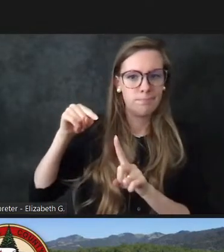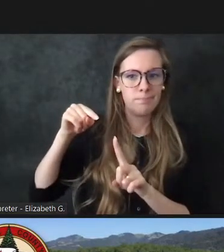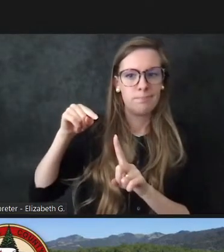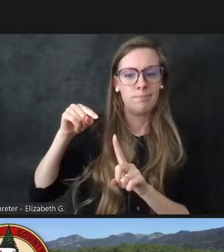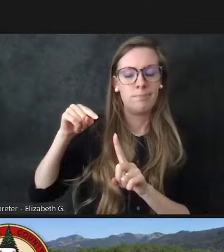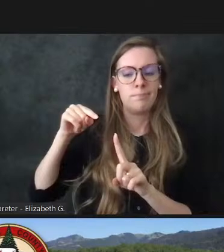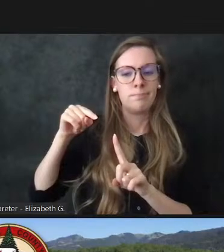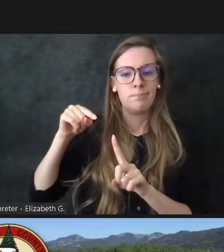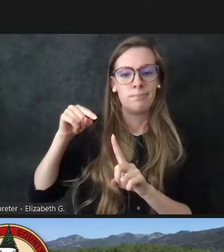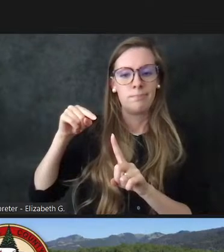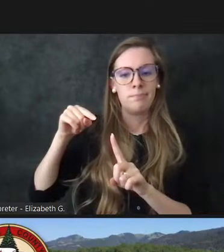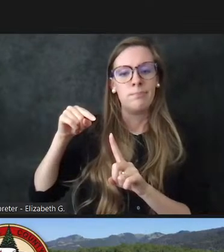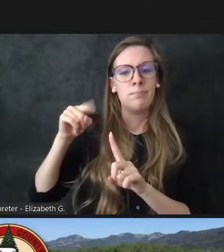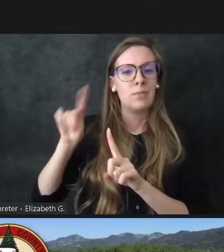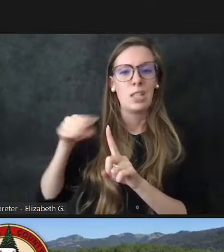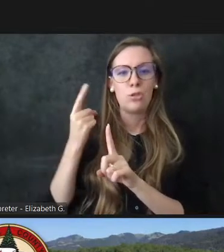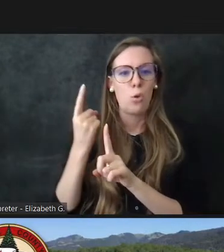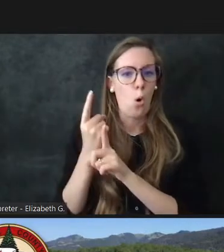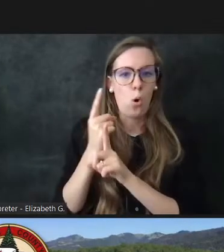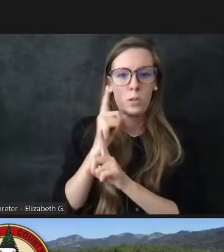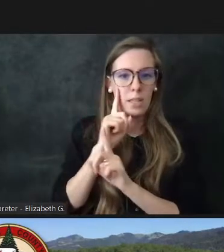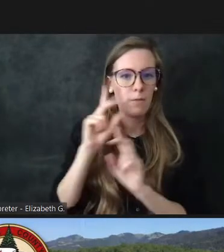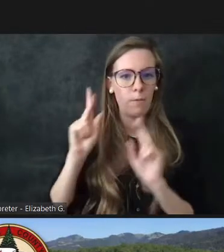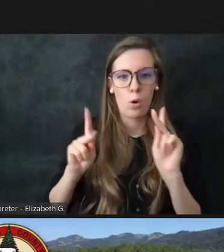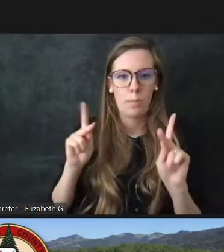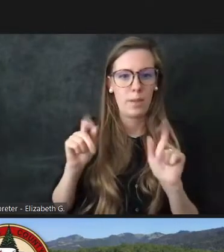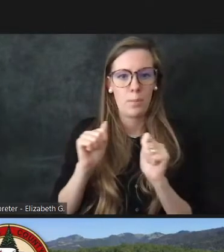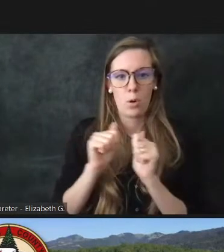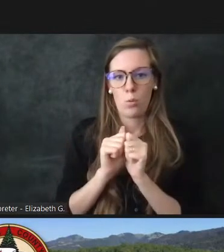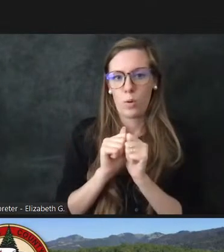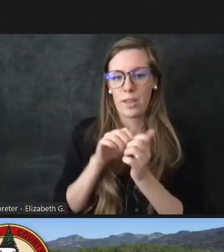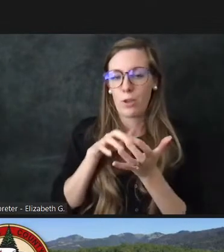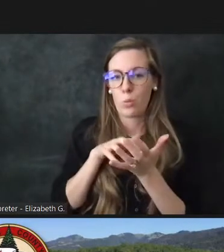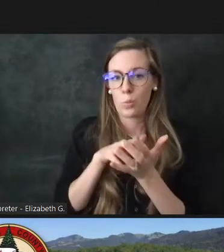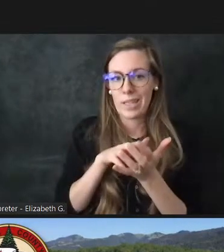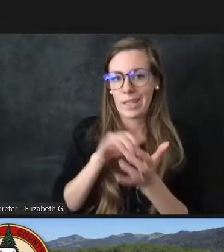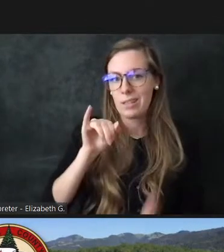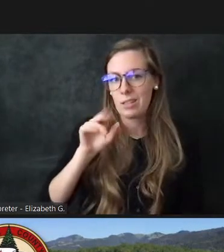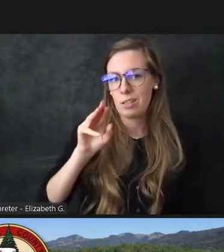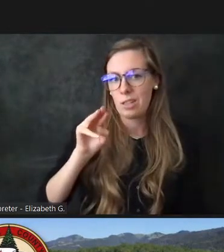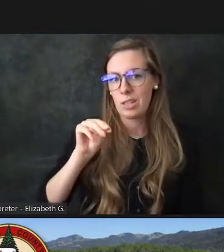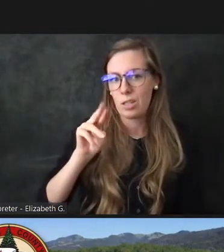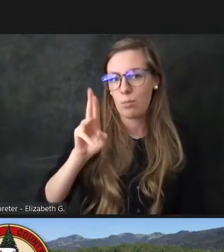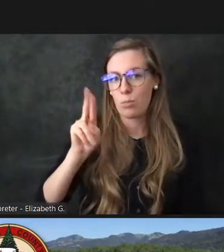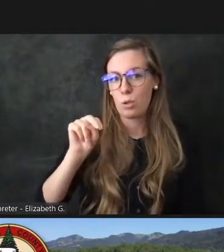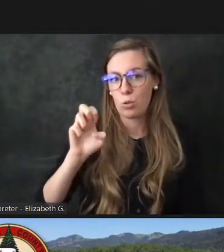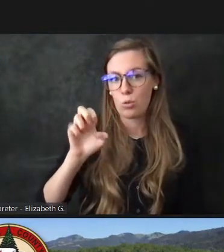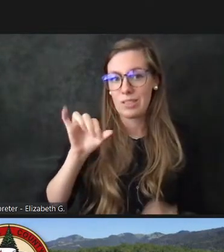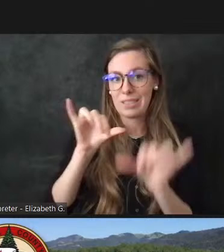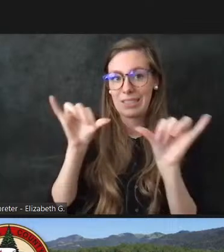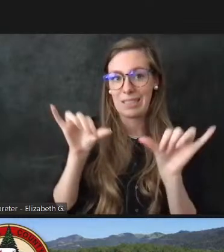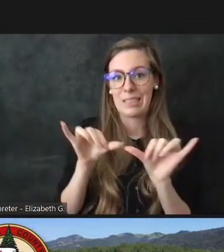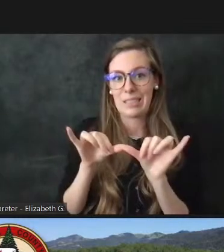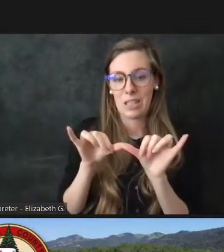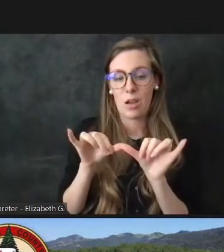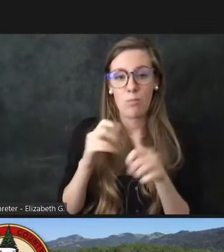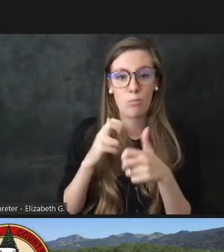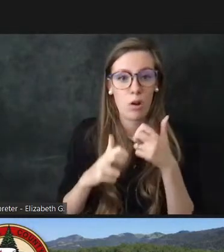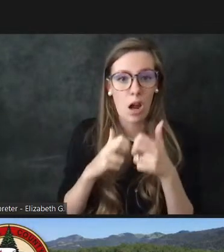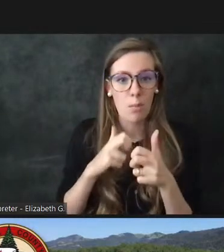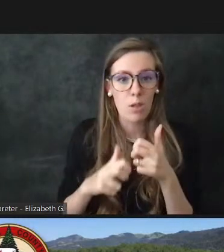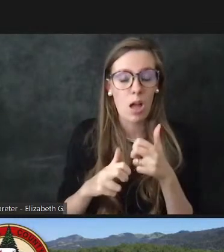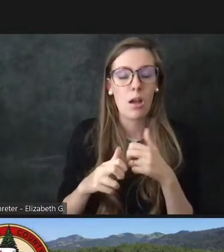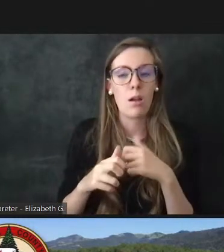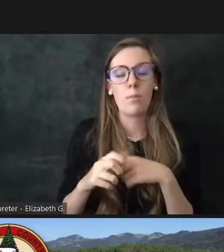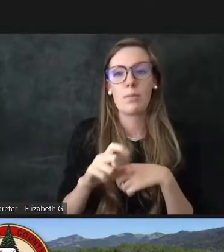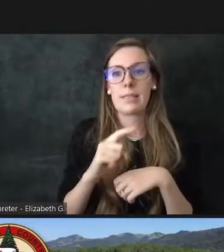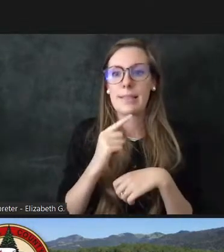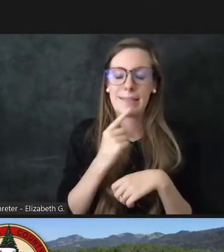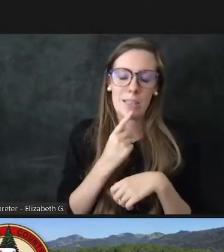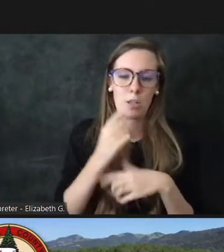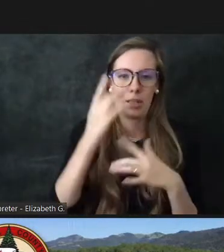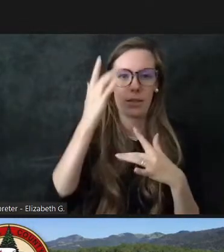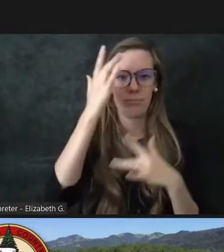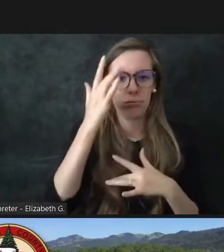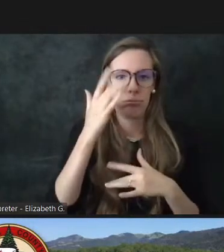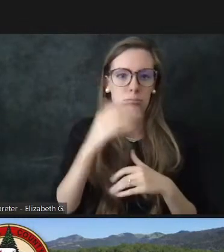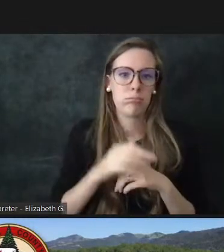these are for people that have have immune system that is compromised.